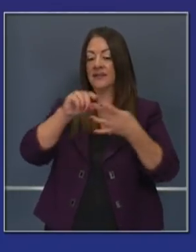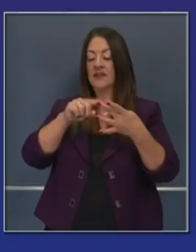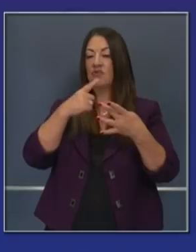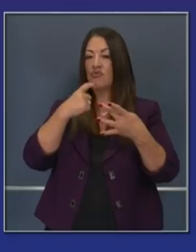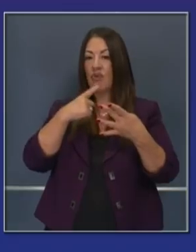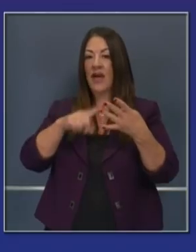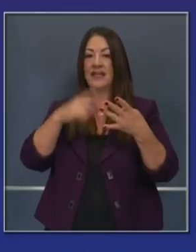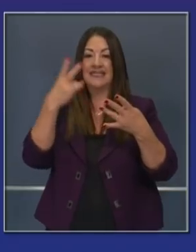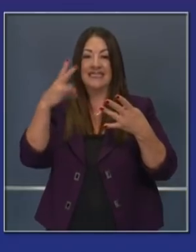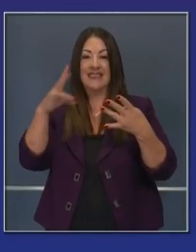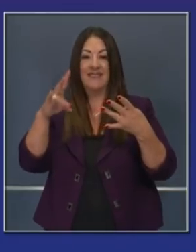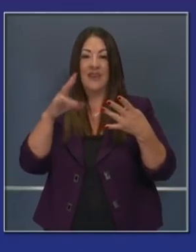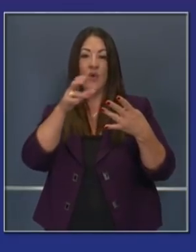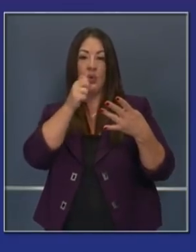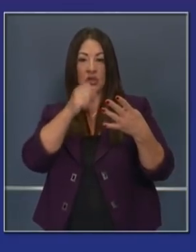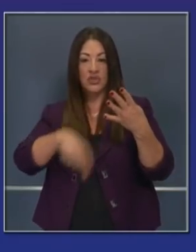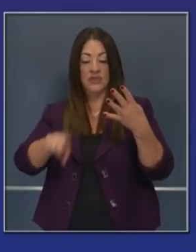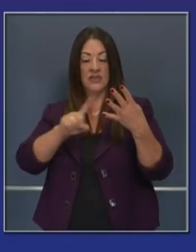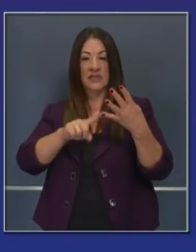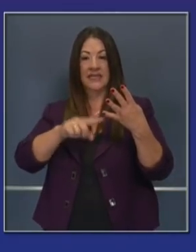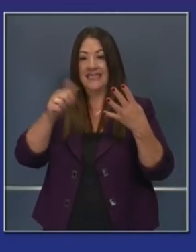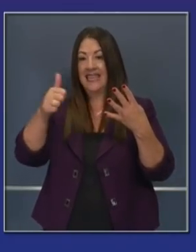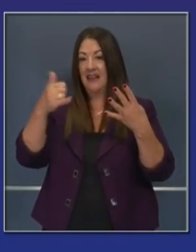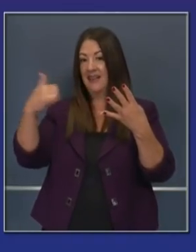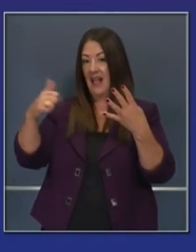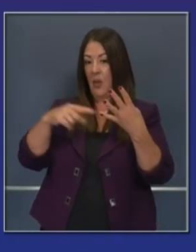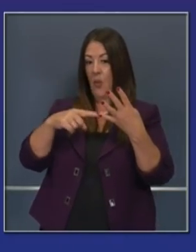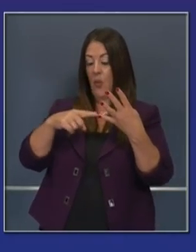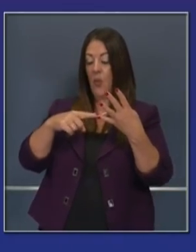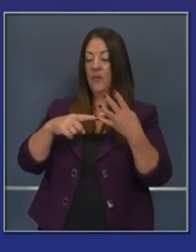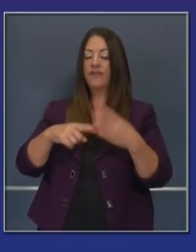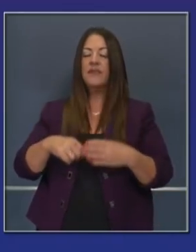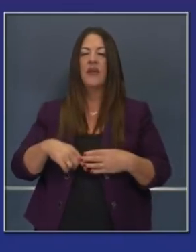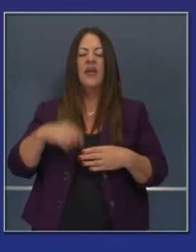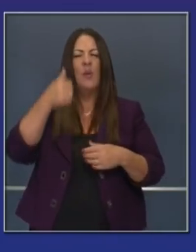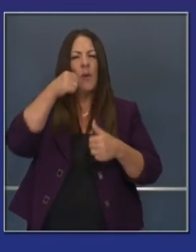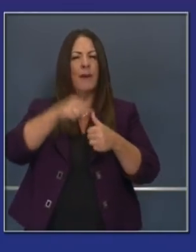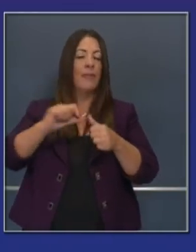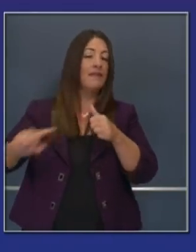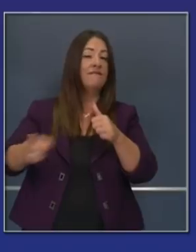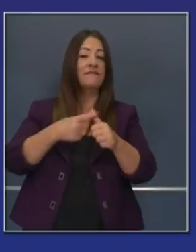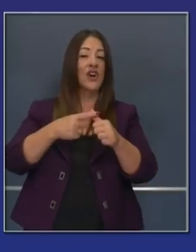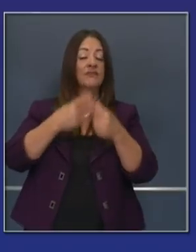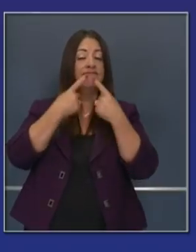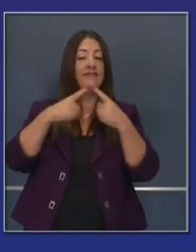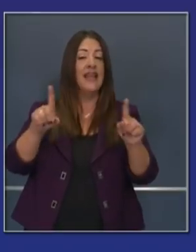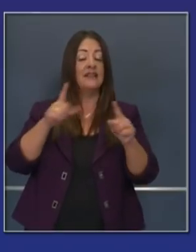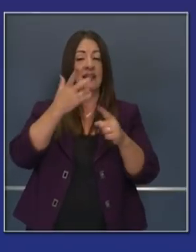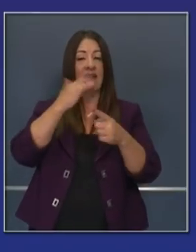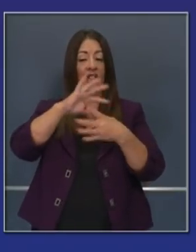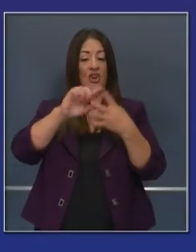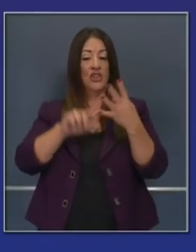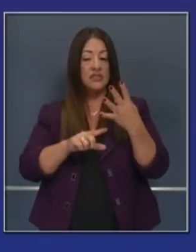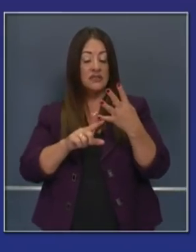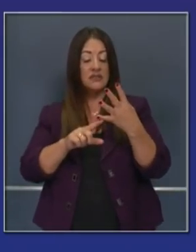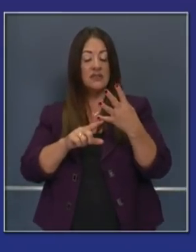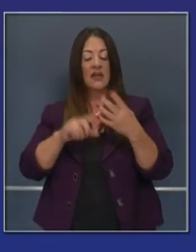THEM IN THE RED TIER. WE NOW HAVE 22 IN RED AND TEN IN YELLOW.